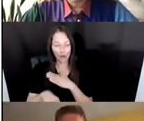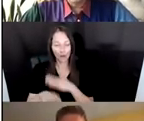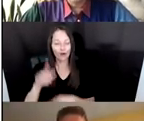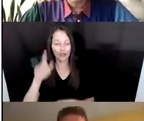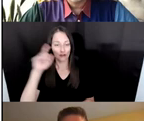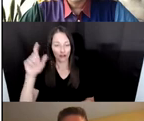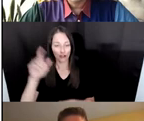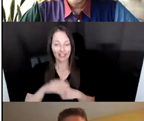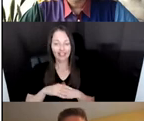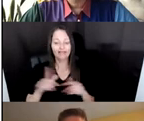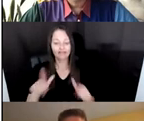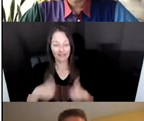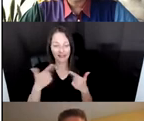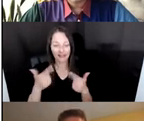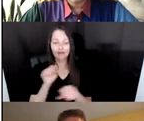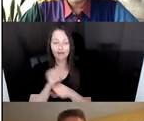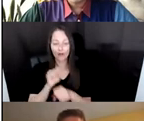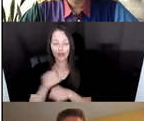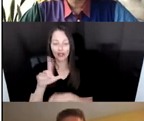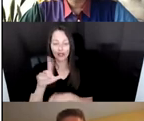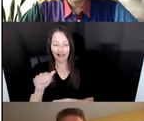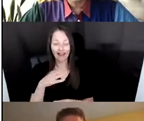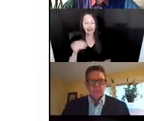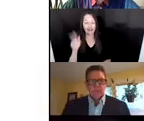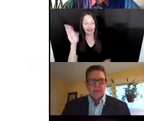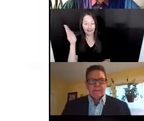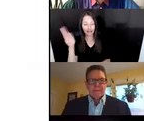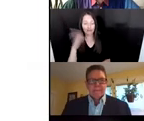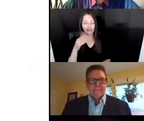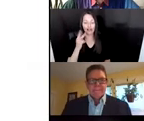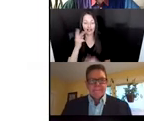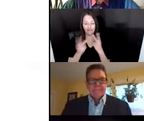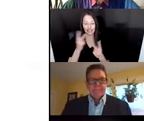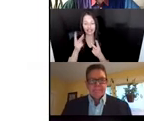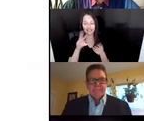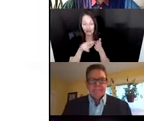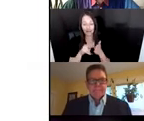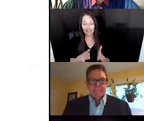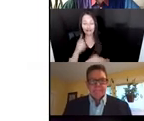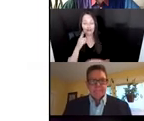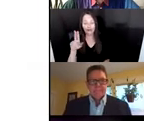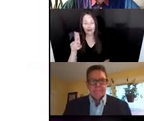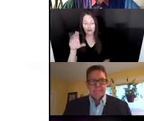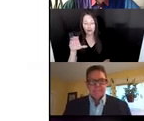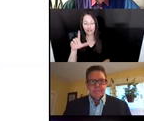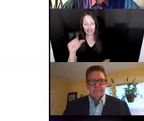ANGELES AND IS A LECTURER AND VISITING RESEARCHER IN UCLA'S DEPARTMENT OF DESIGN AND MEDIA ARTS.